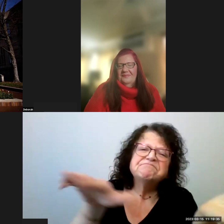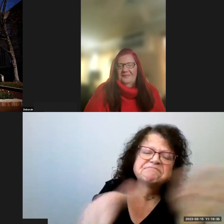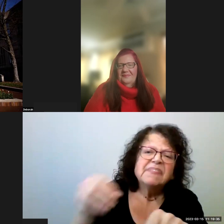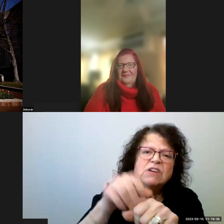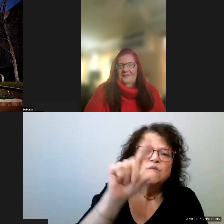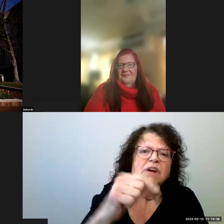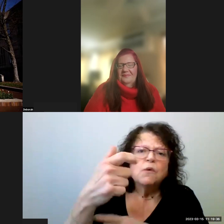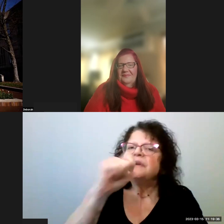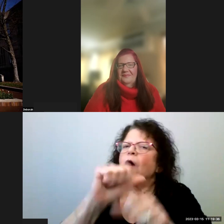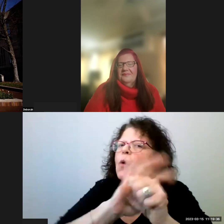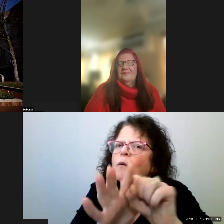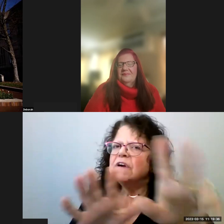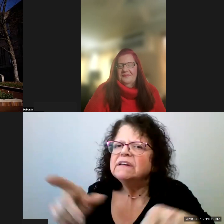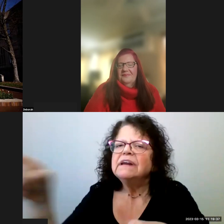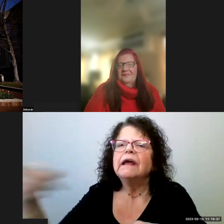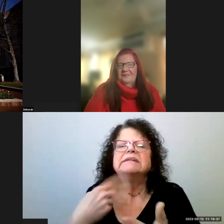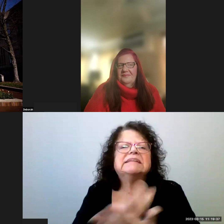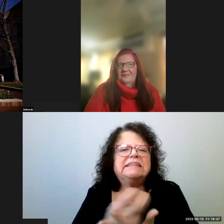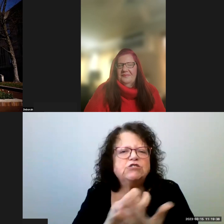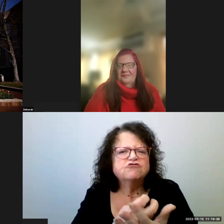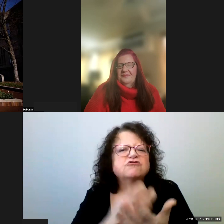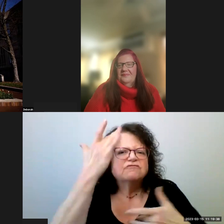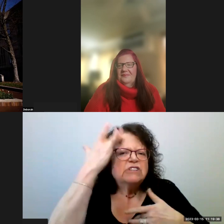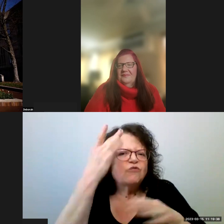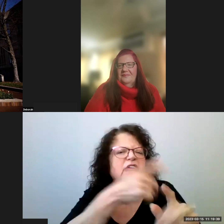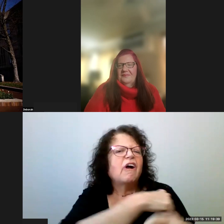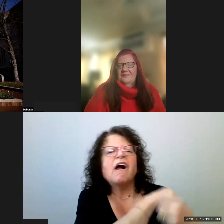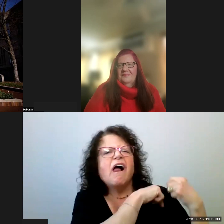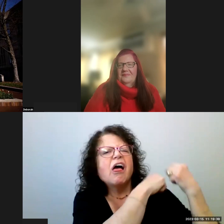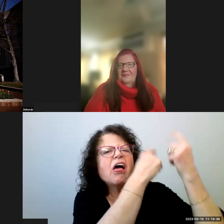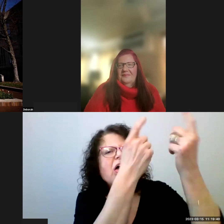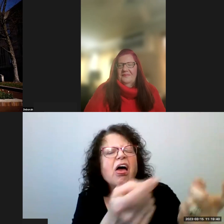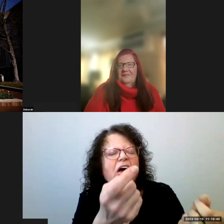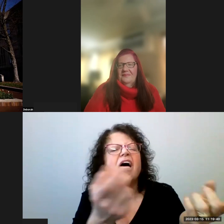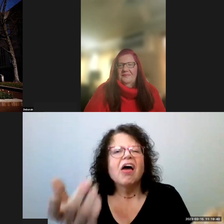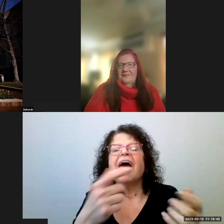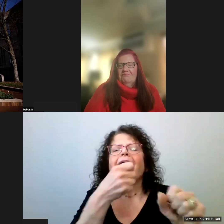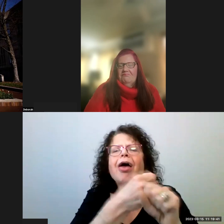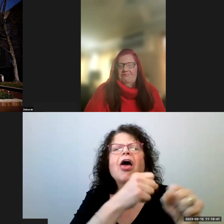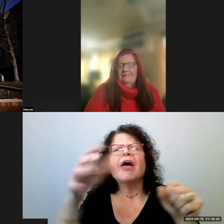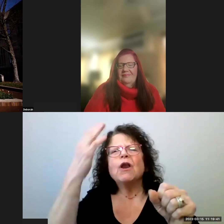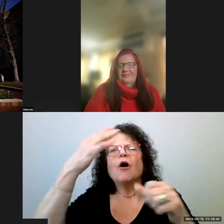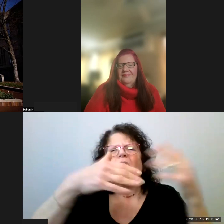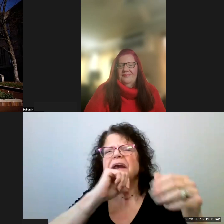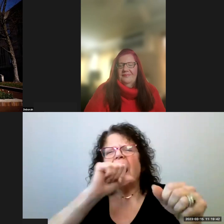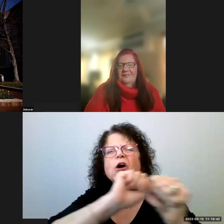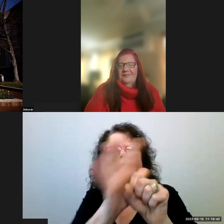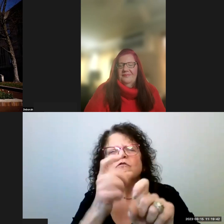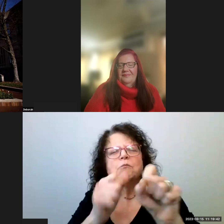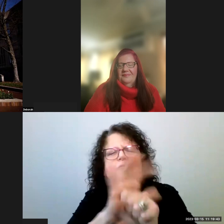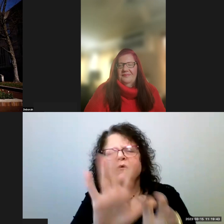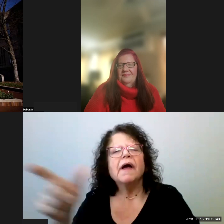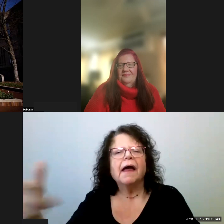seizure disorder that caused him, his heart to quit and he died. I did -- out of all of